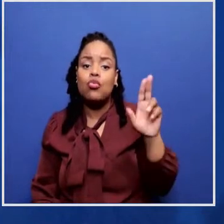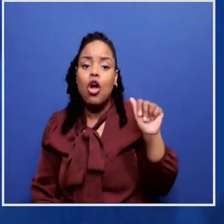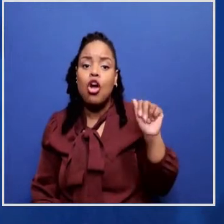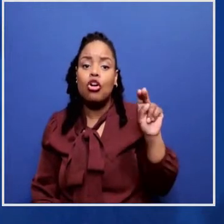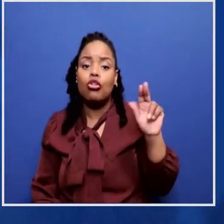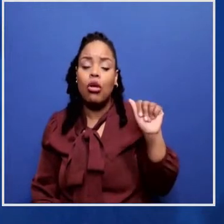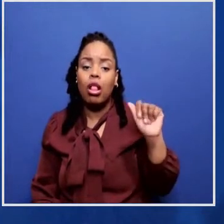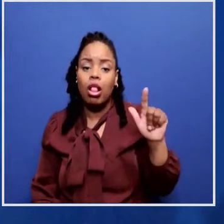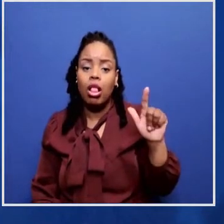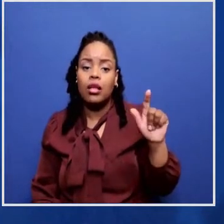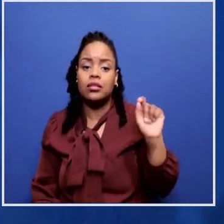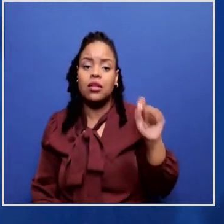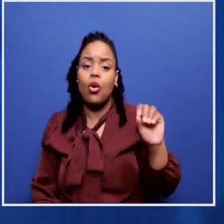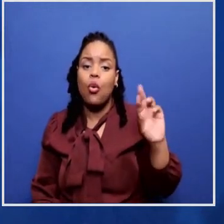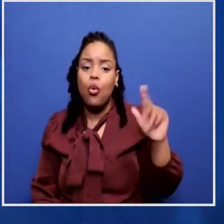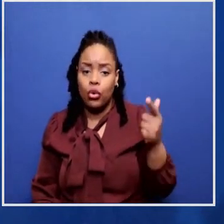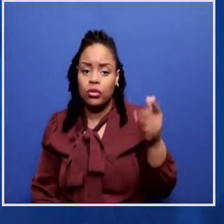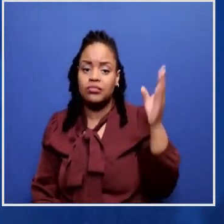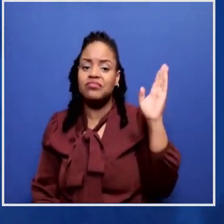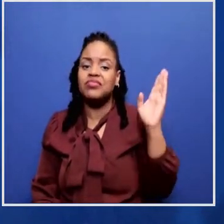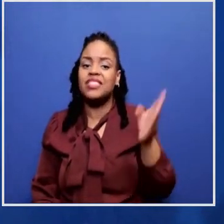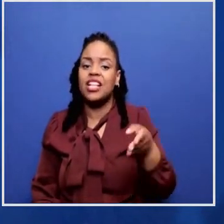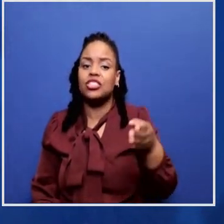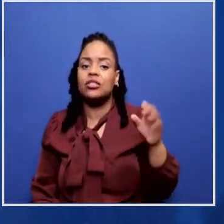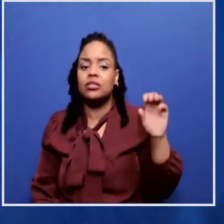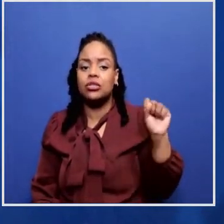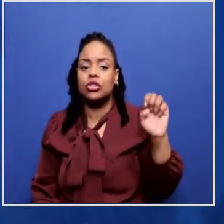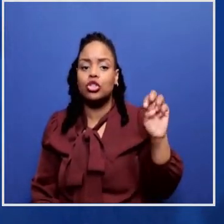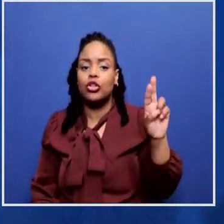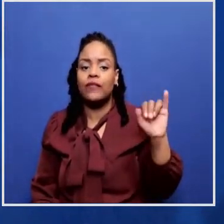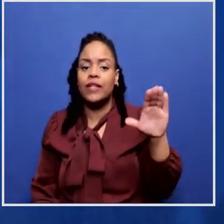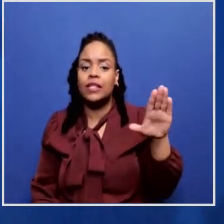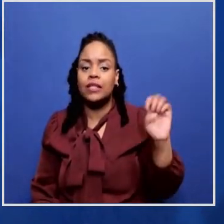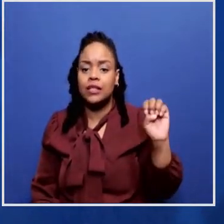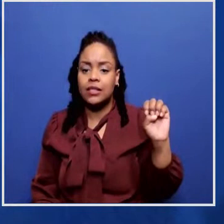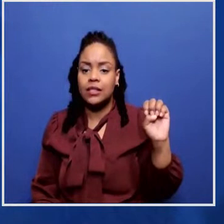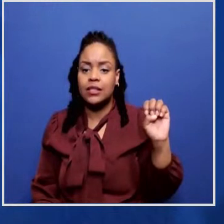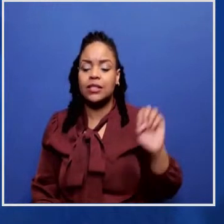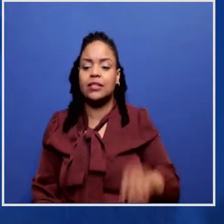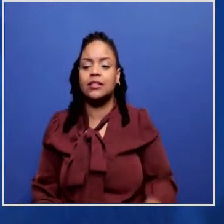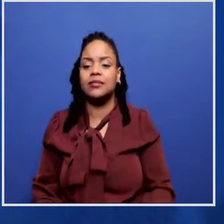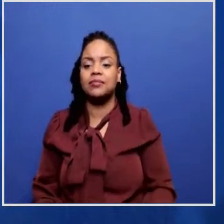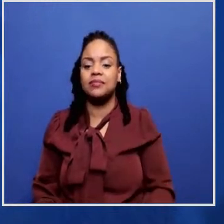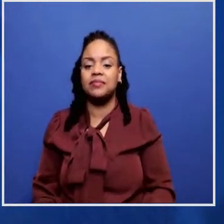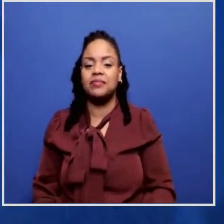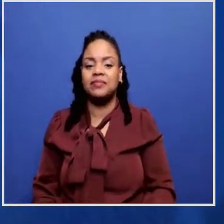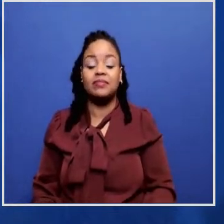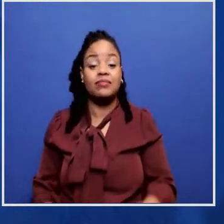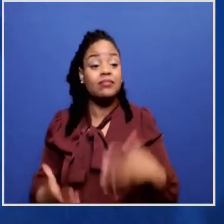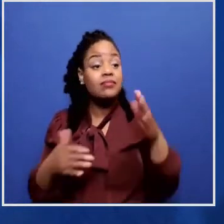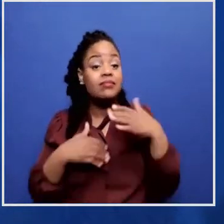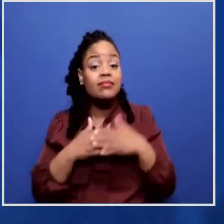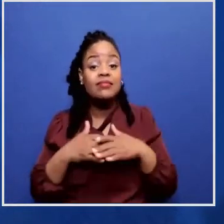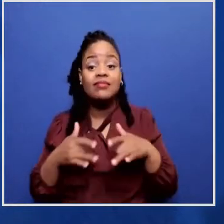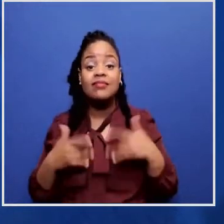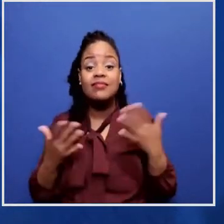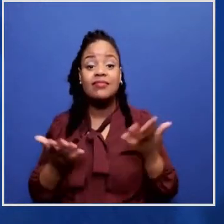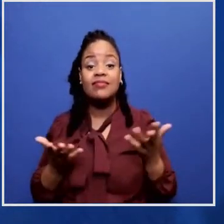AT BIDENINAUGURAL.ORG/SERVICE. WE HOPE YOU WILL JOIN US IN